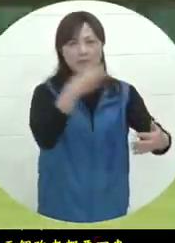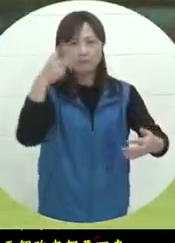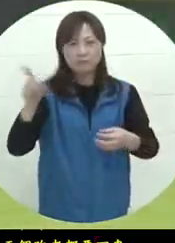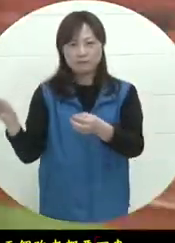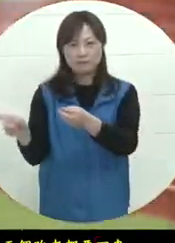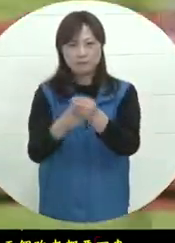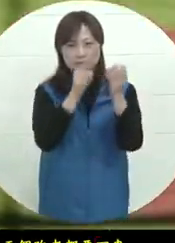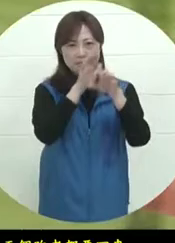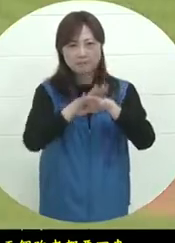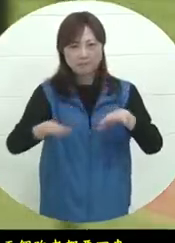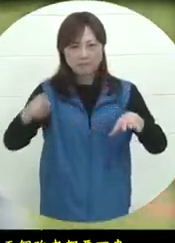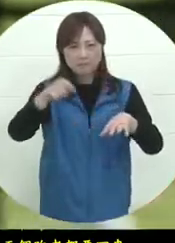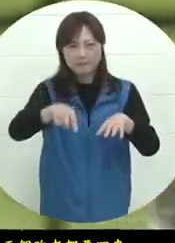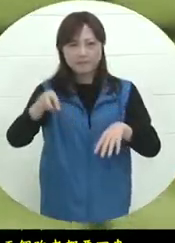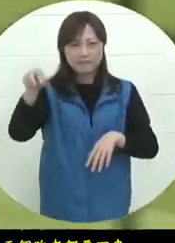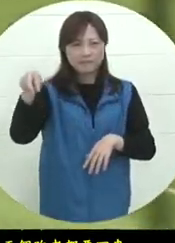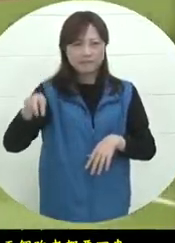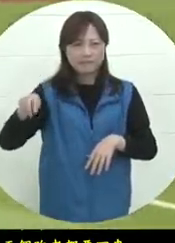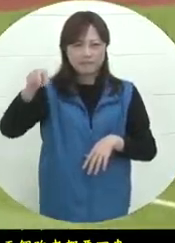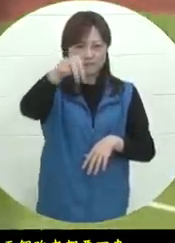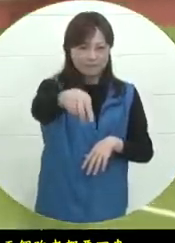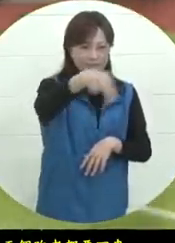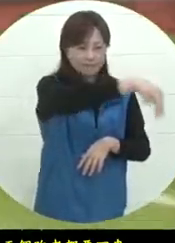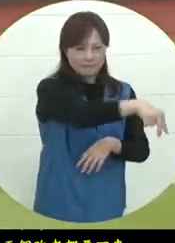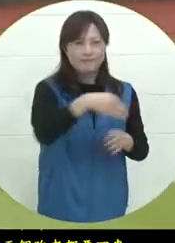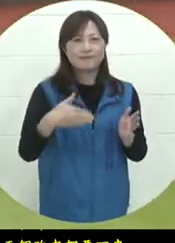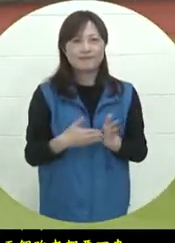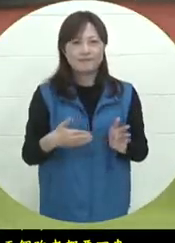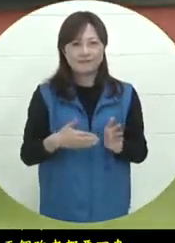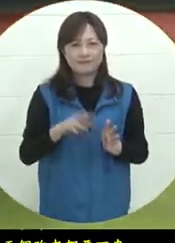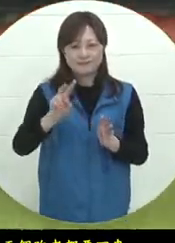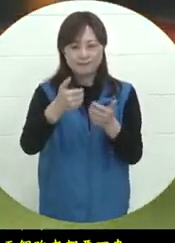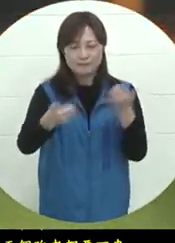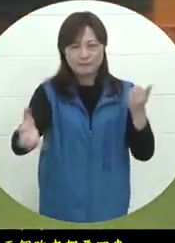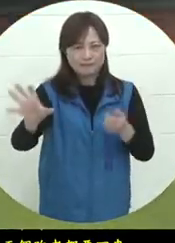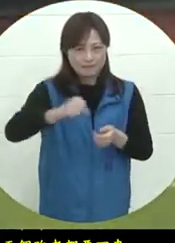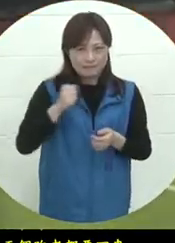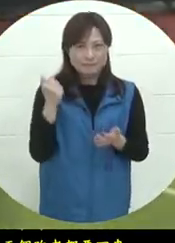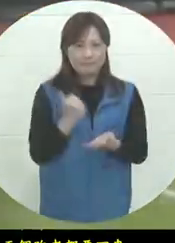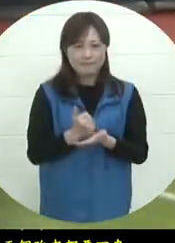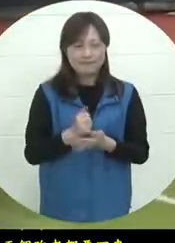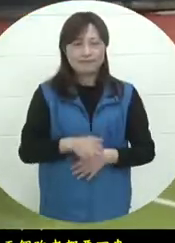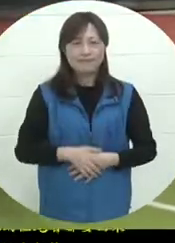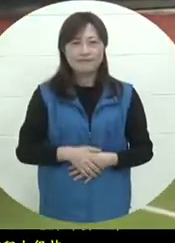he went to third base in one go, a three-run hit with two RBIs, so one, two, two, three, and time